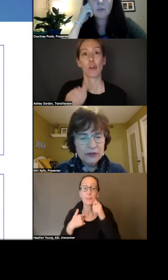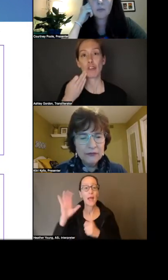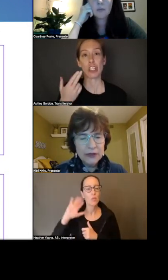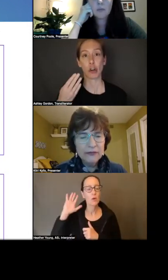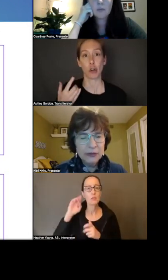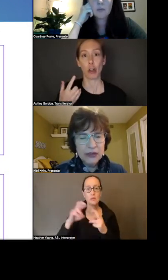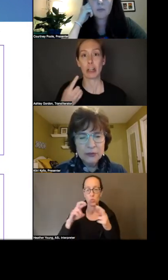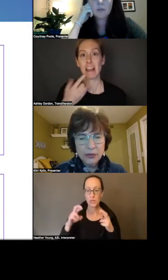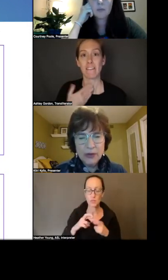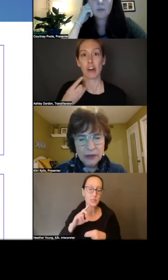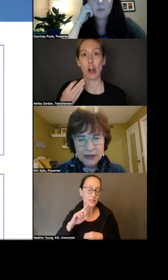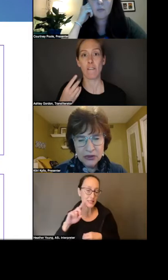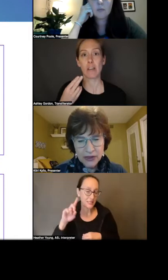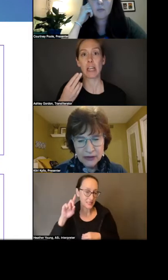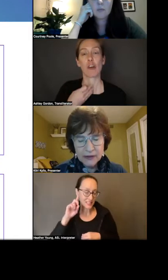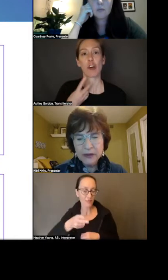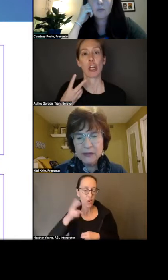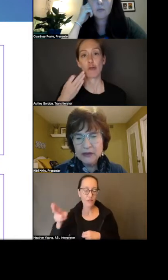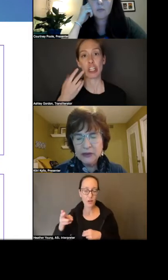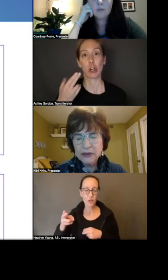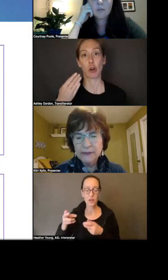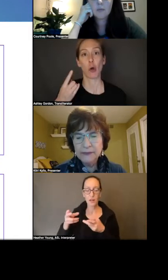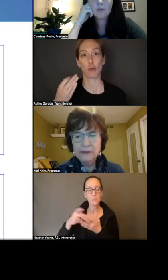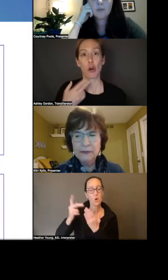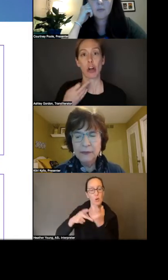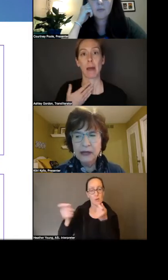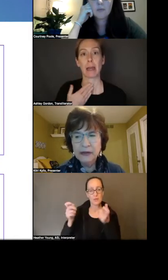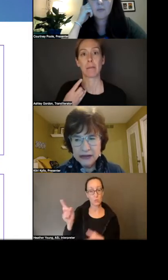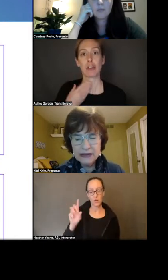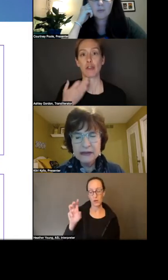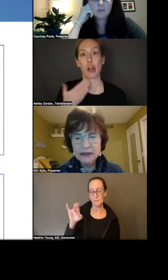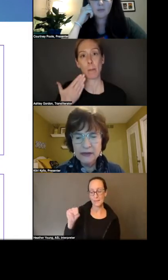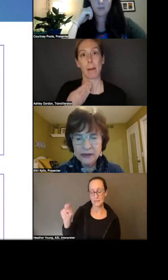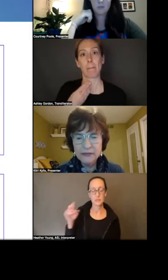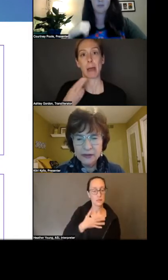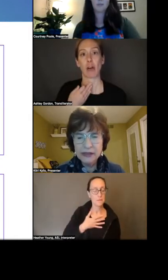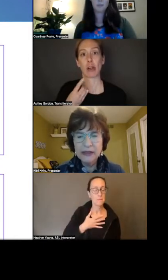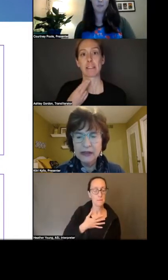Deaf and Hard of Hearing Regional Program Administrator in Minnesota, My background is in deaf and hard of hearing.